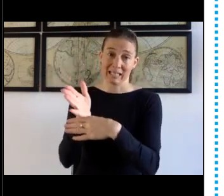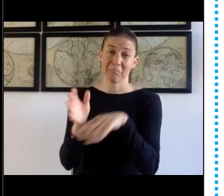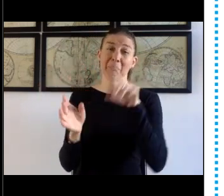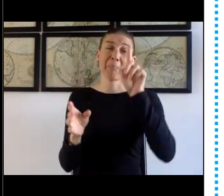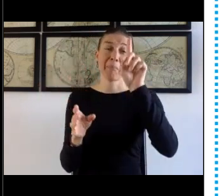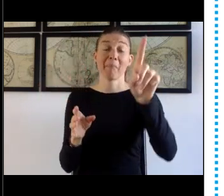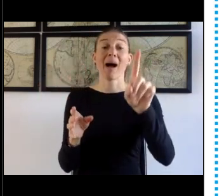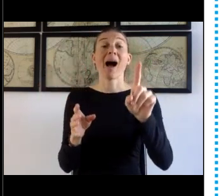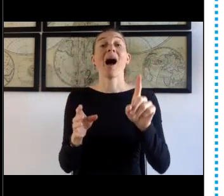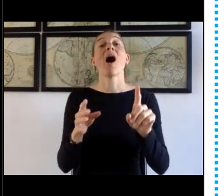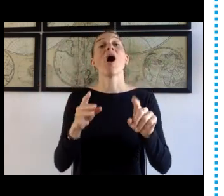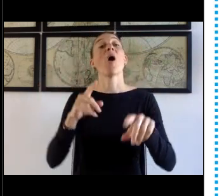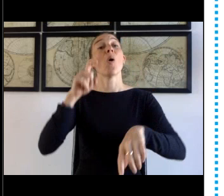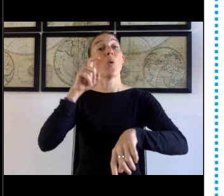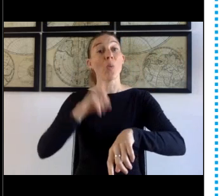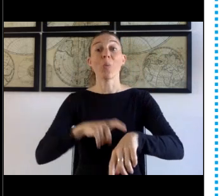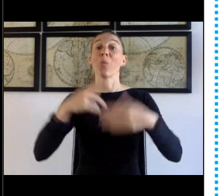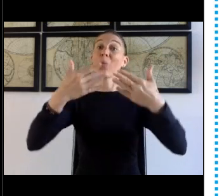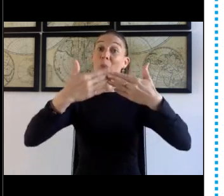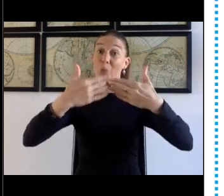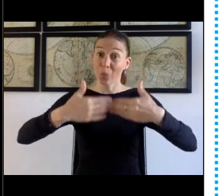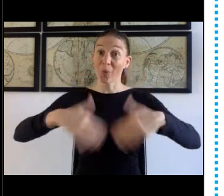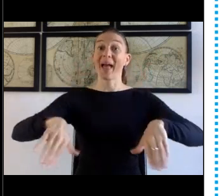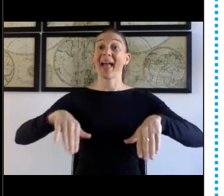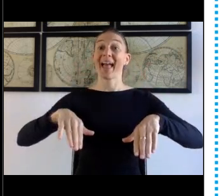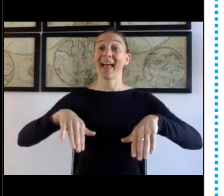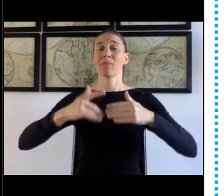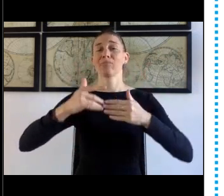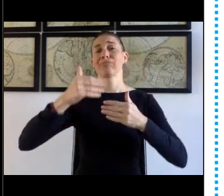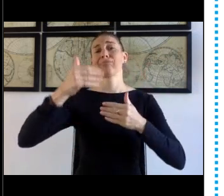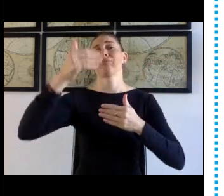We'll see if this will be a useful clause in the regulation.